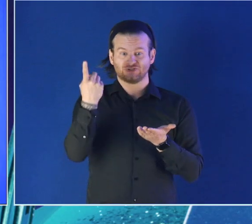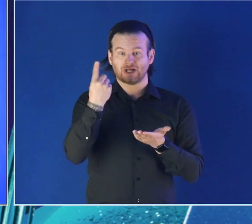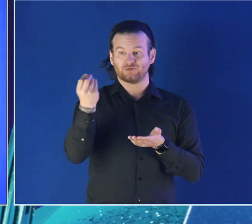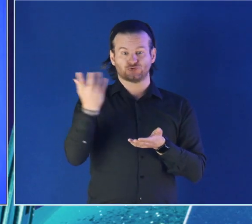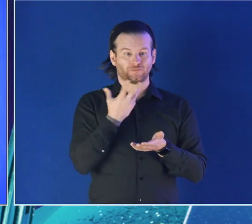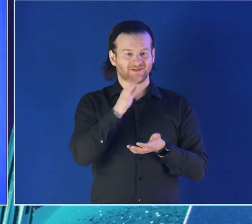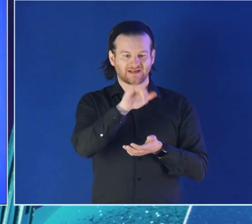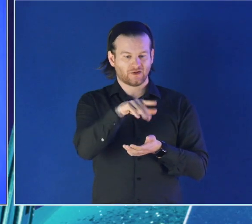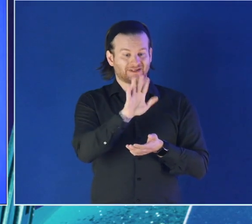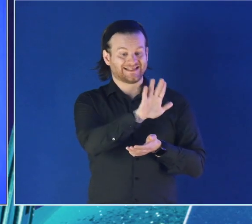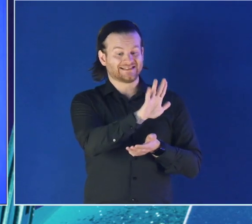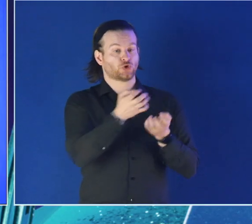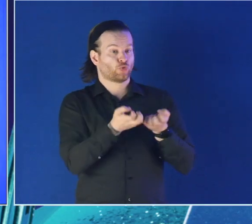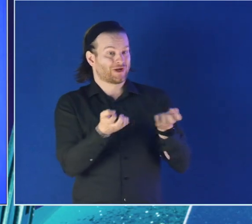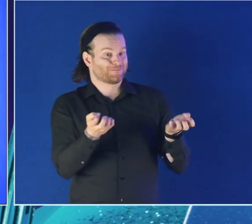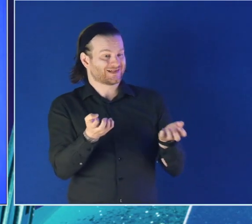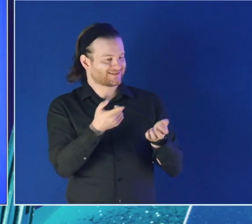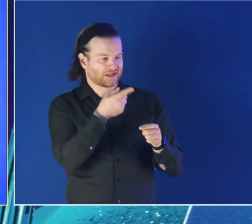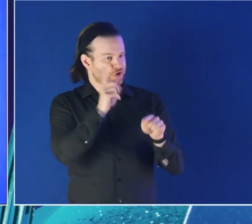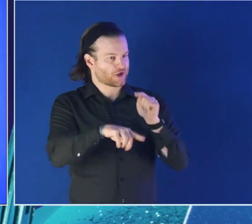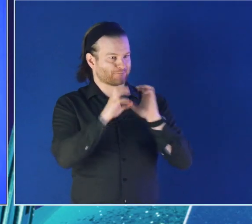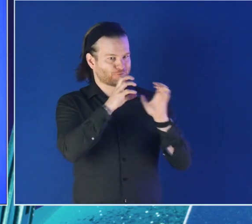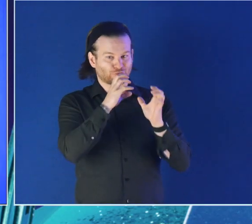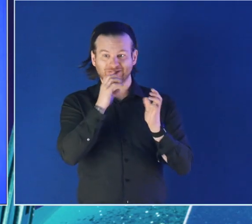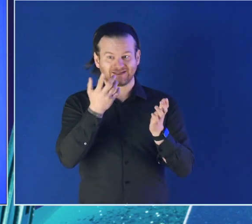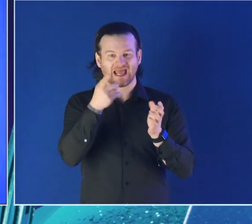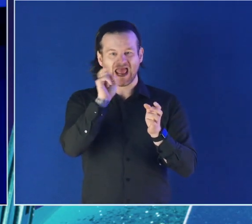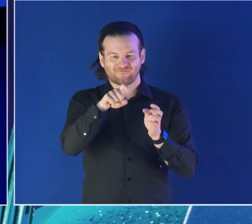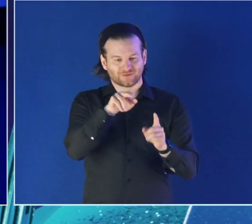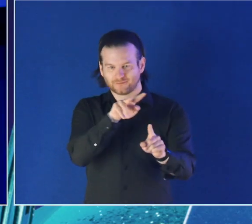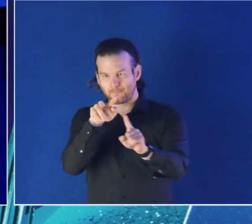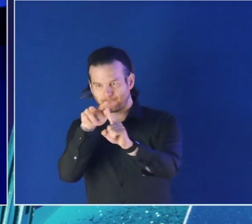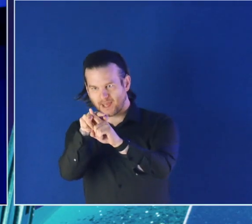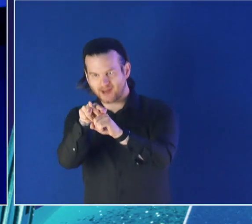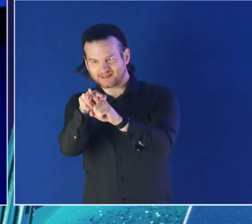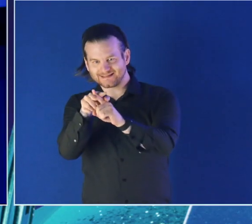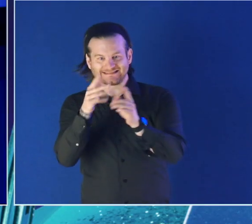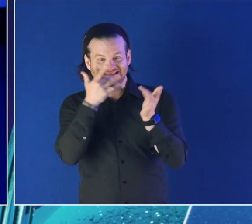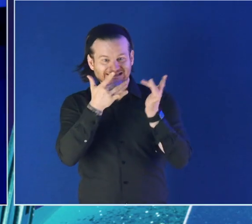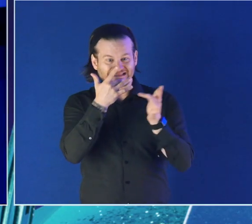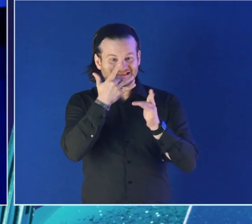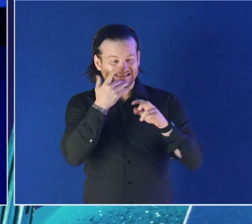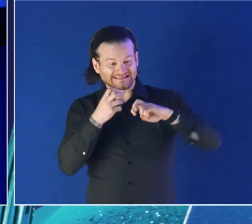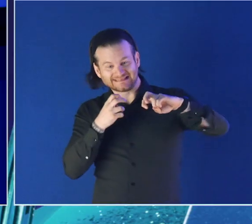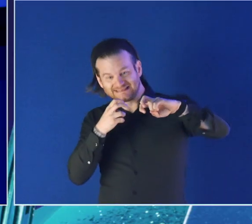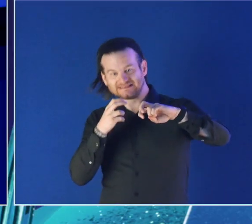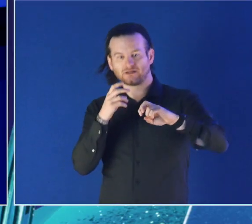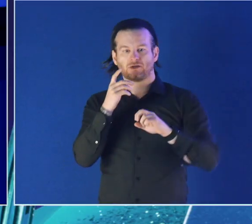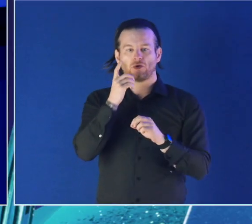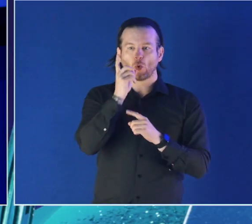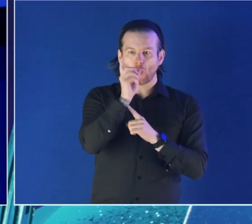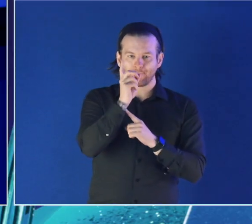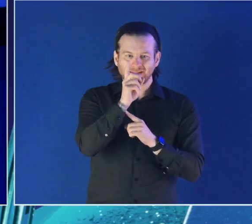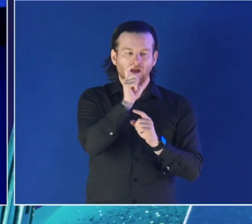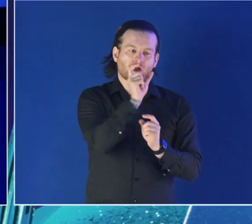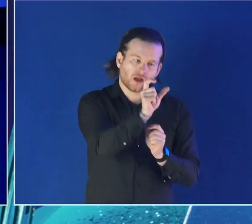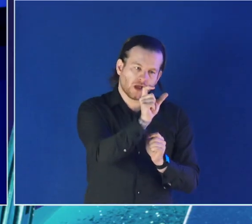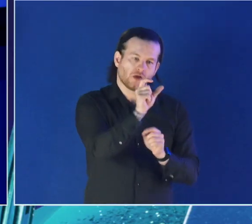But the second thing was, we were so excited that he could put three words together in a minute. And now what AI brings is not just,